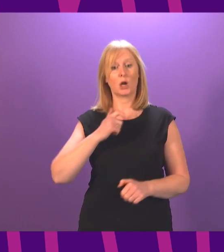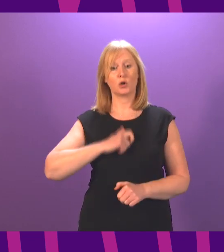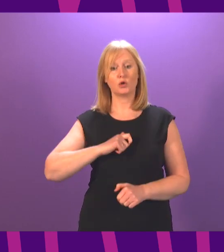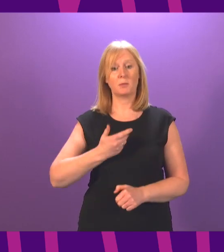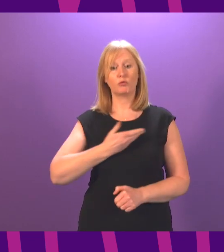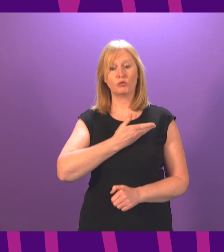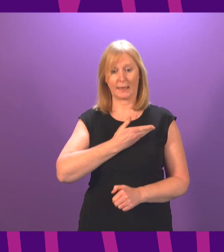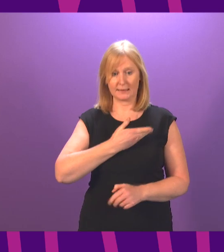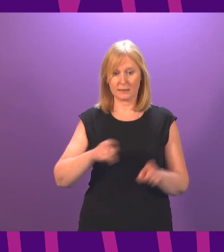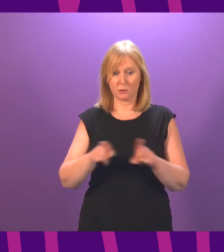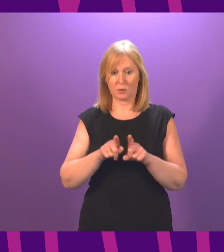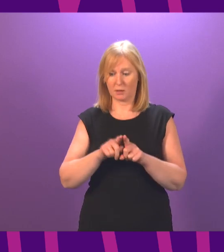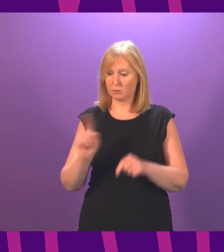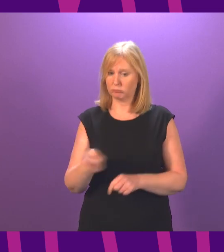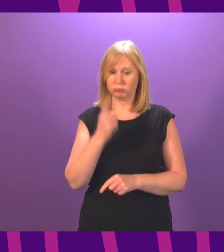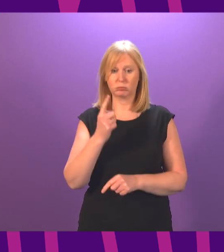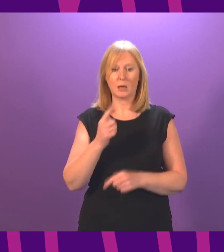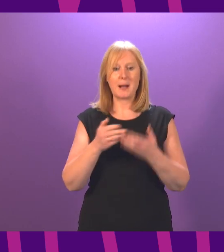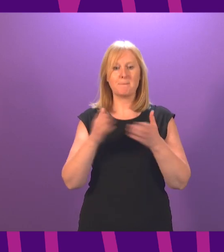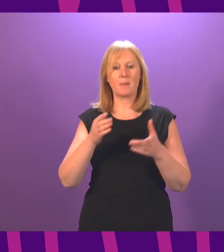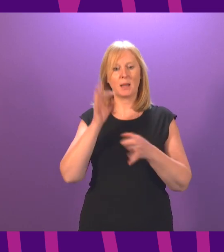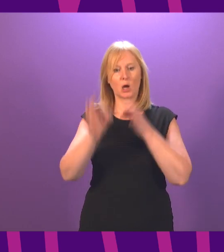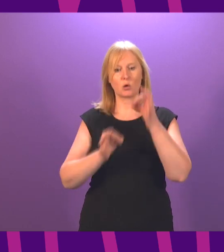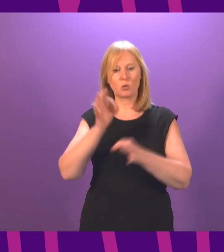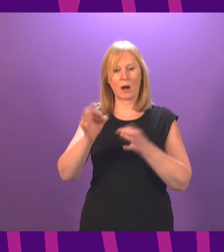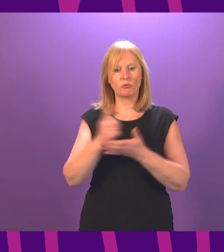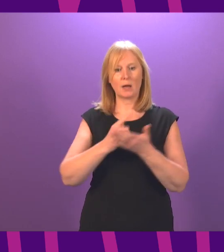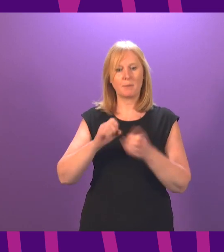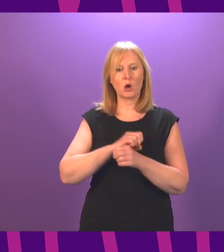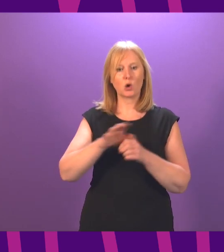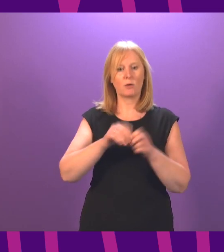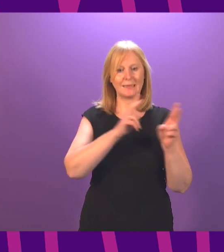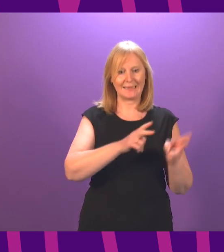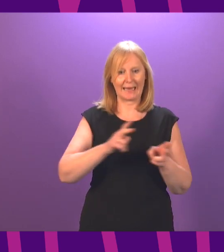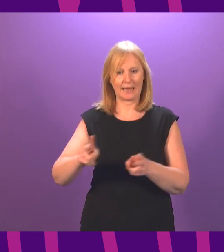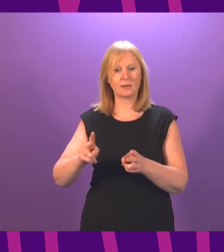Scotland also called for a public inquiry into Covid deaths in Scotland’s care homes.